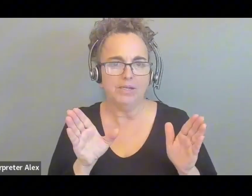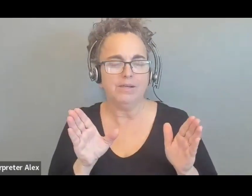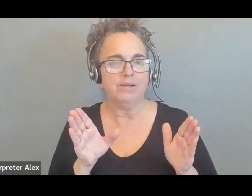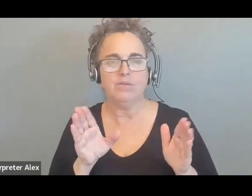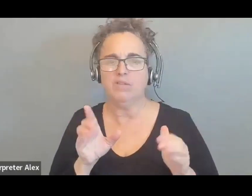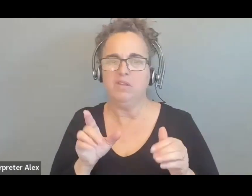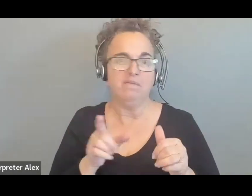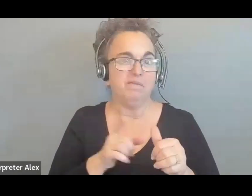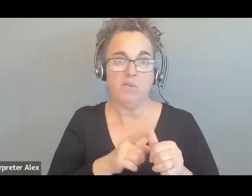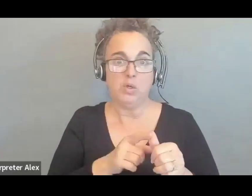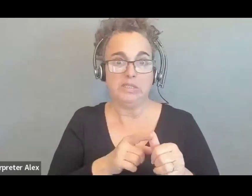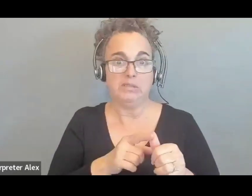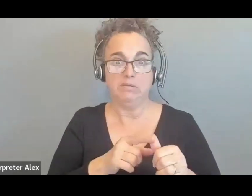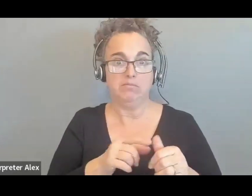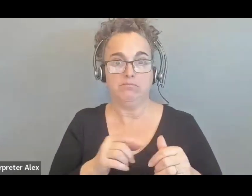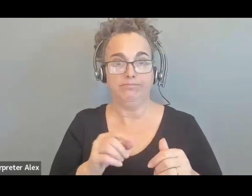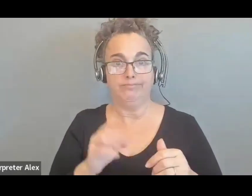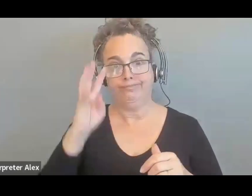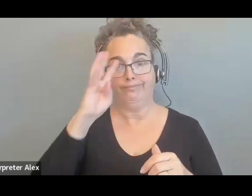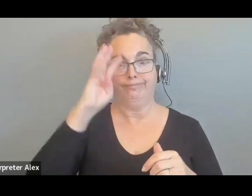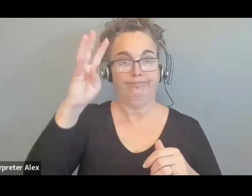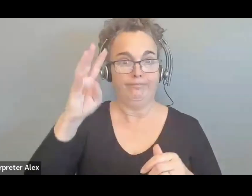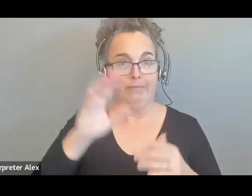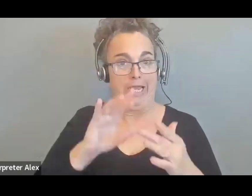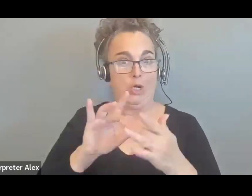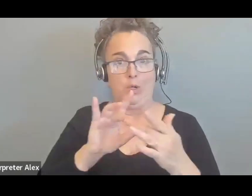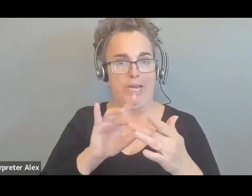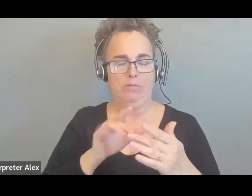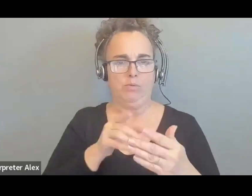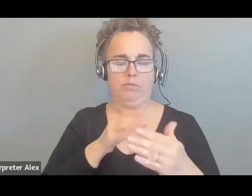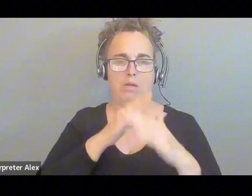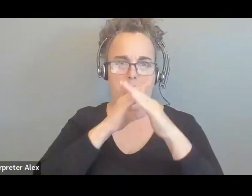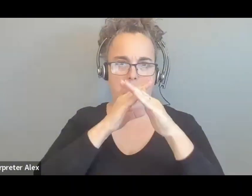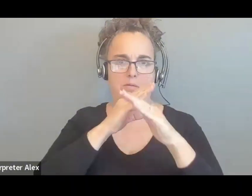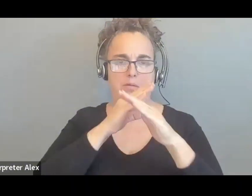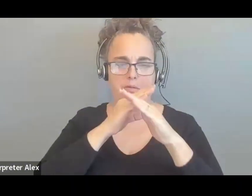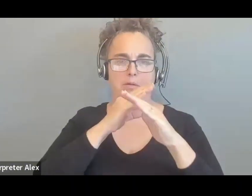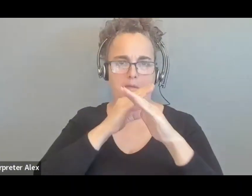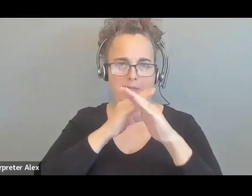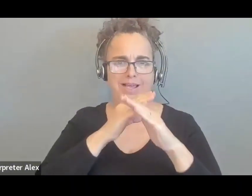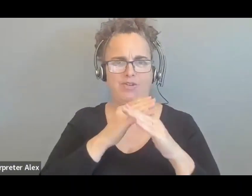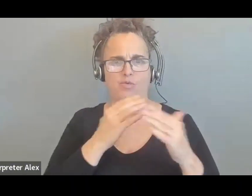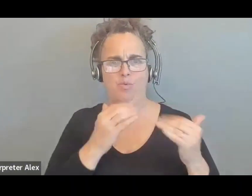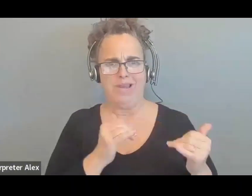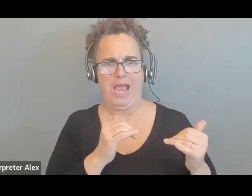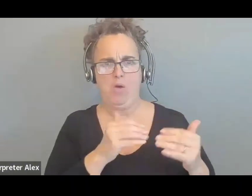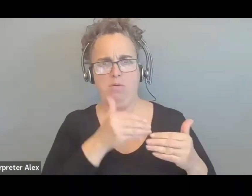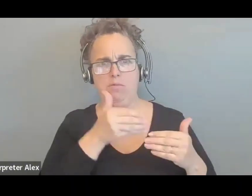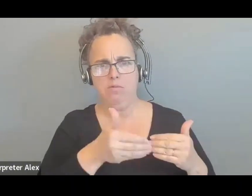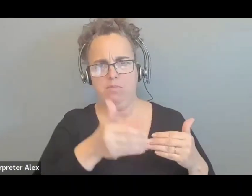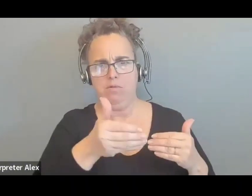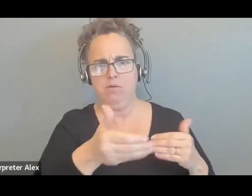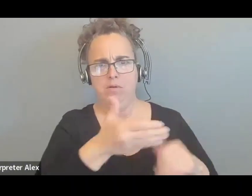to be inaccessible, right? And so there's an interesting opportunity that we're moving into, which is we are at the precipice